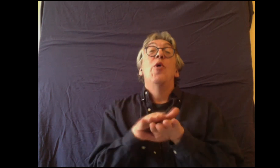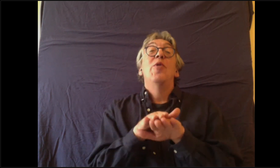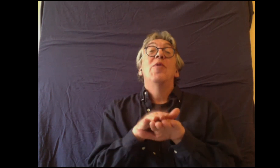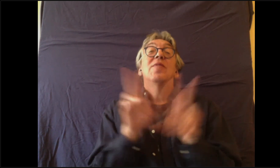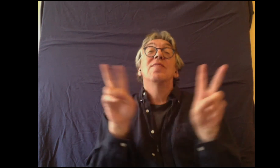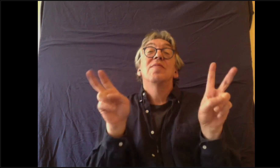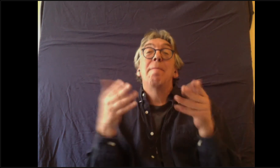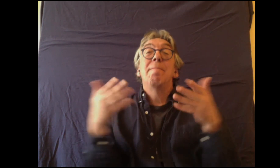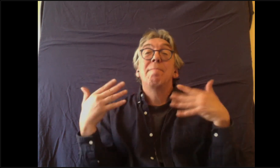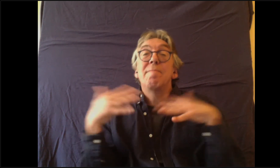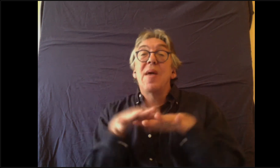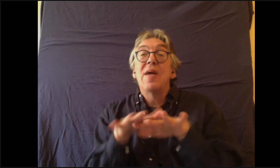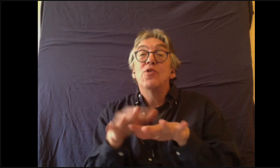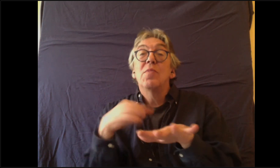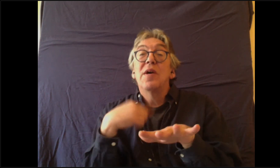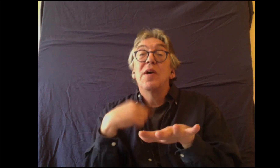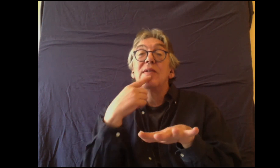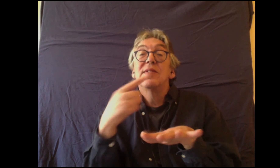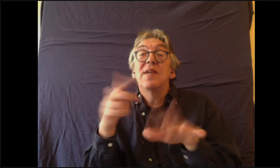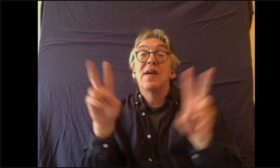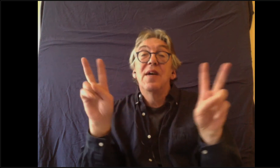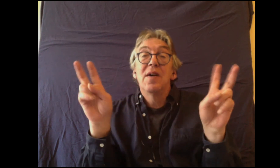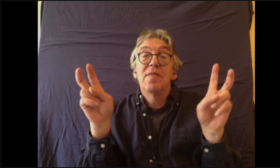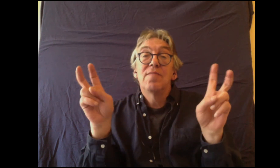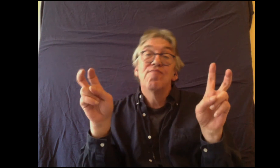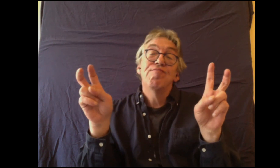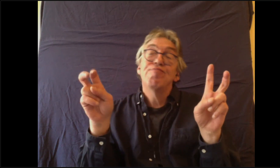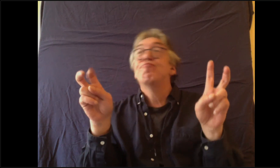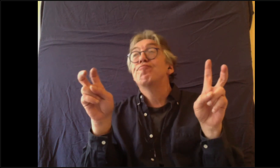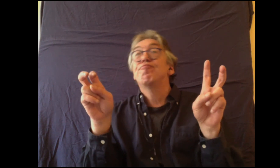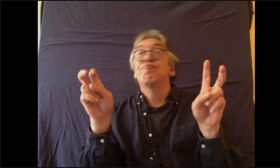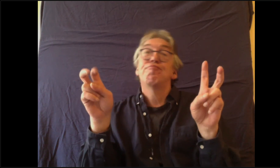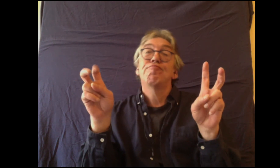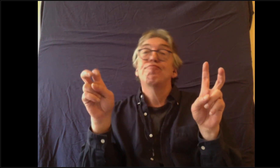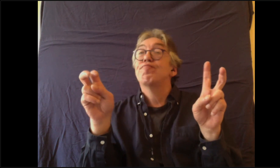If an organization is focused on water and sanitation, we need them involved